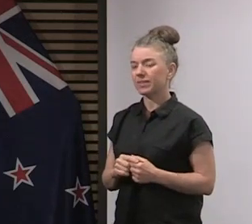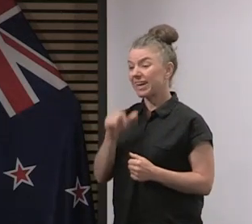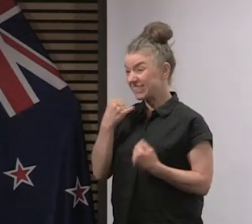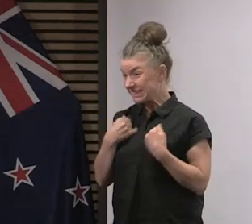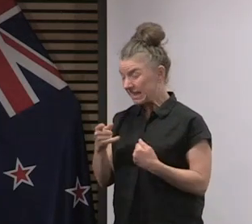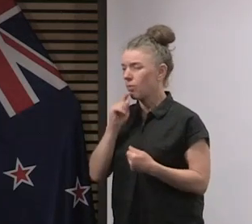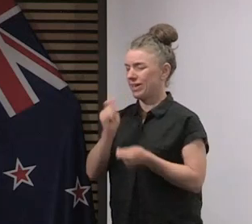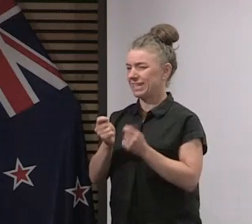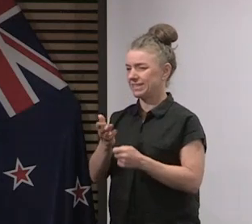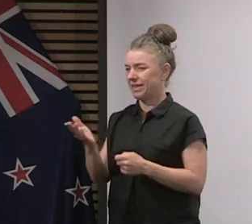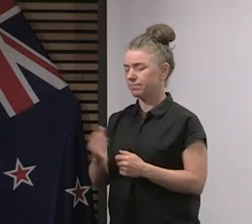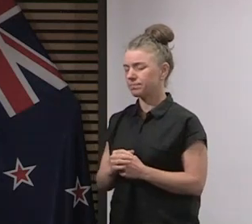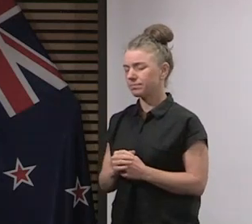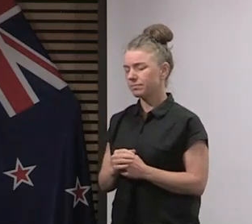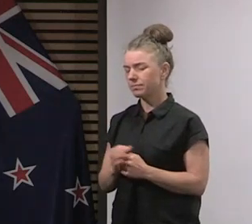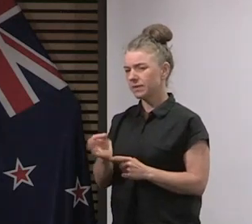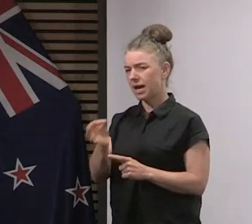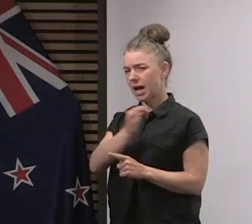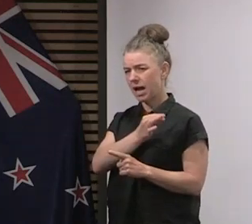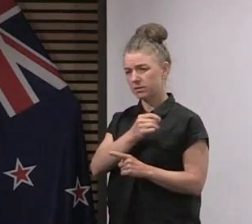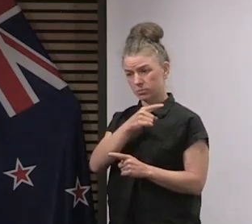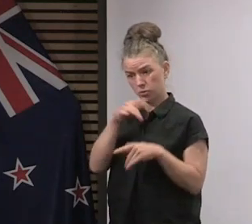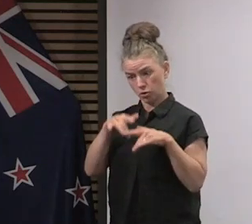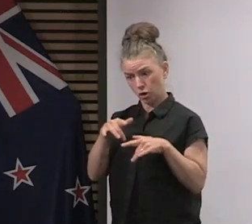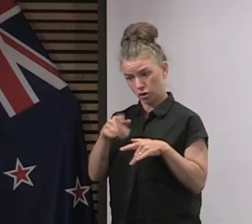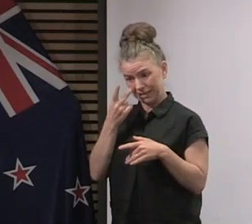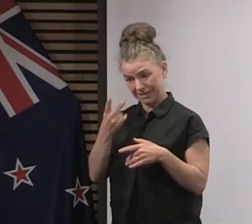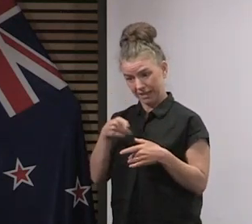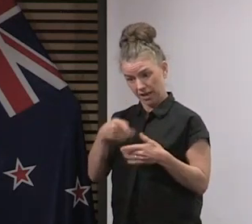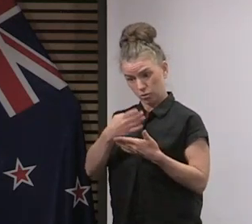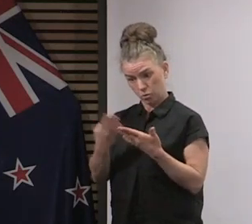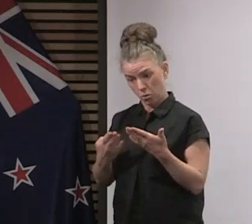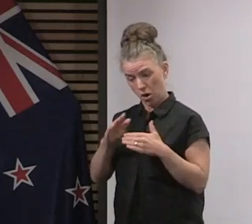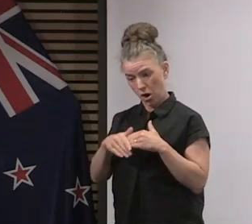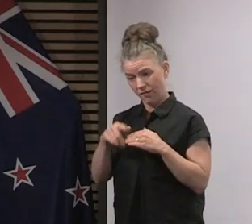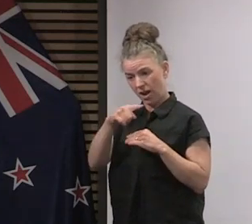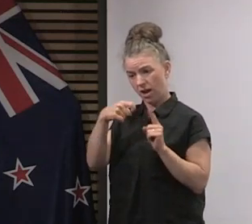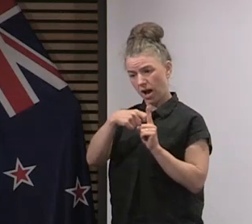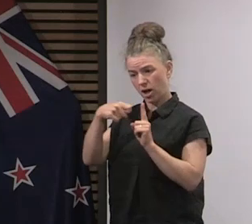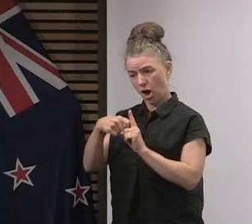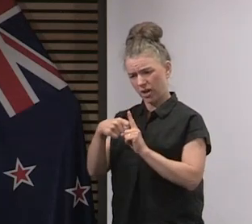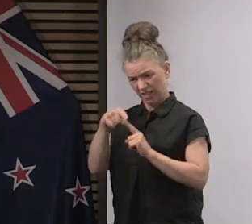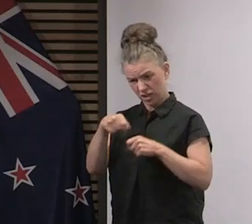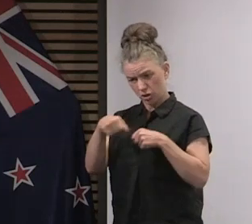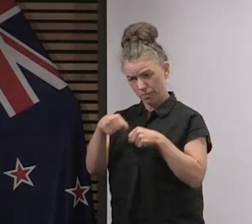have symptomatic and monitored if not for symptoms.